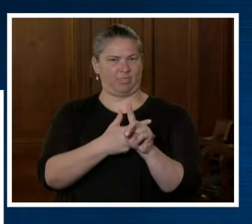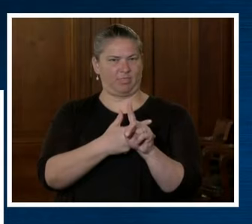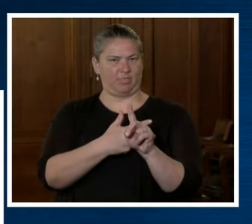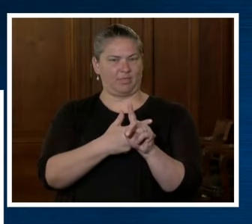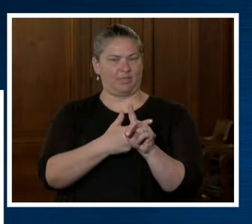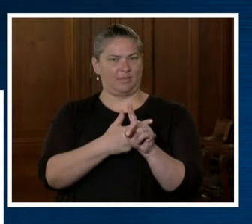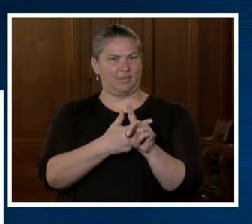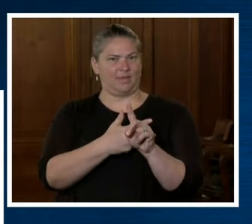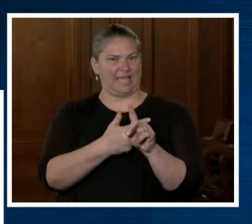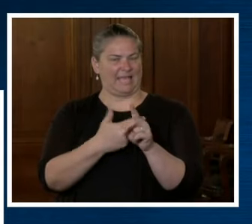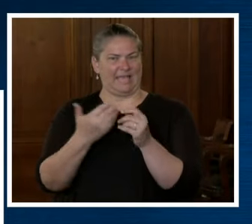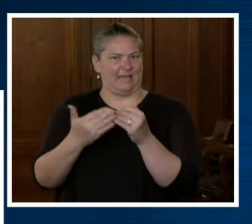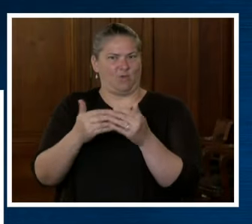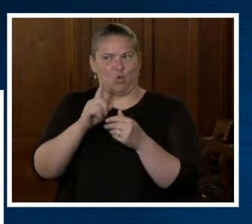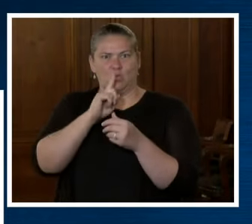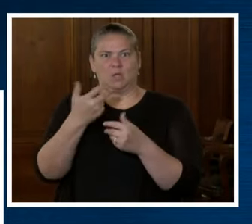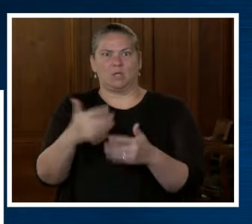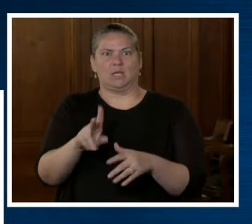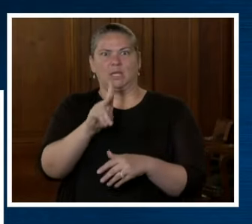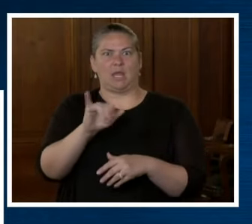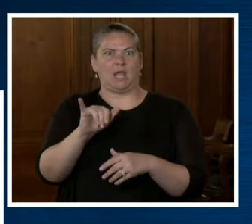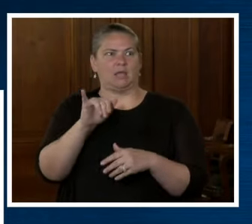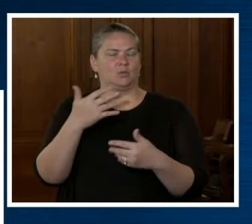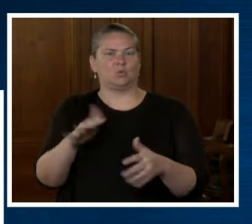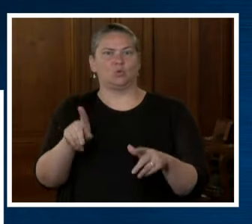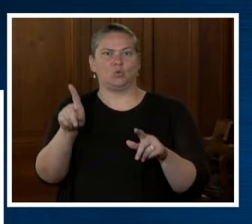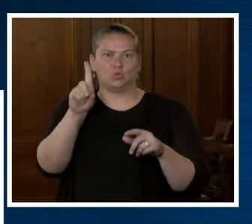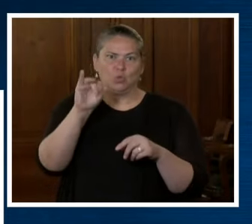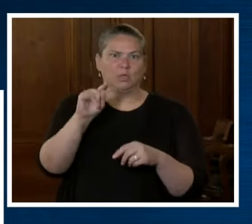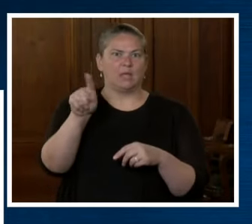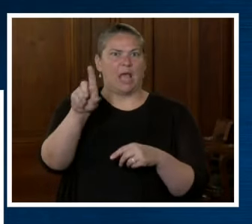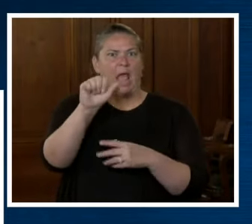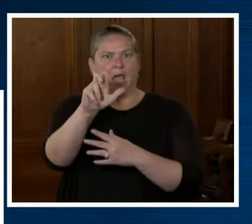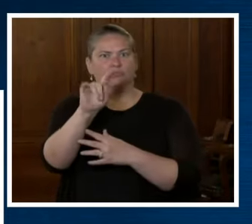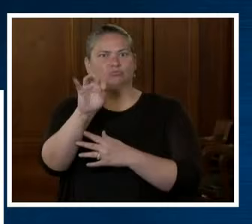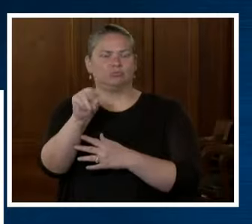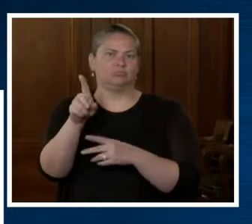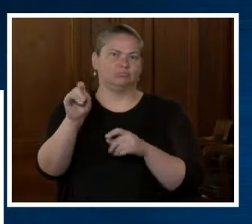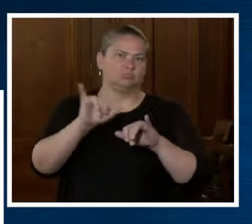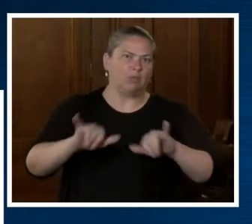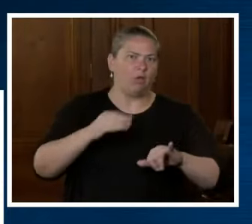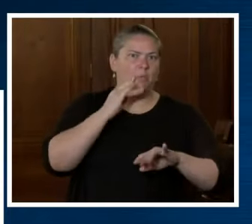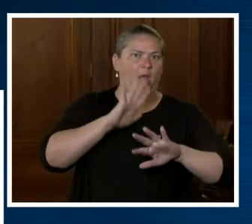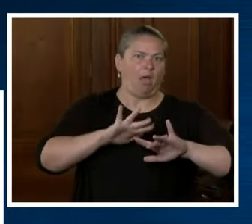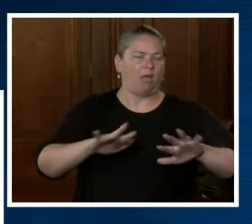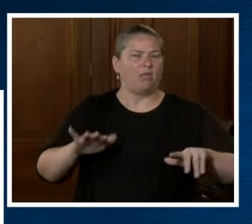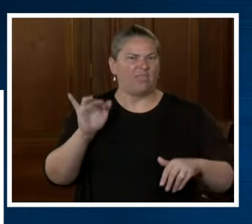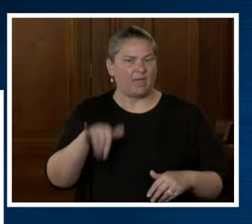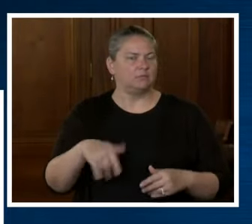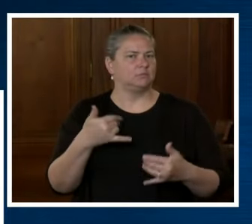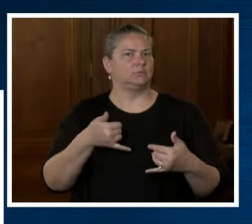WHAT HAPPENED IN NEW ORLEANS MEL AFTER IT GOT THERE, HOW HARD IT